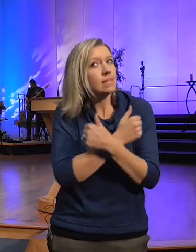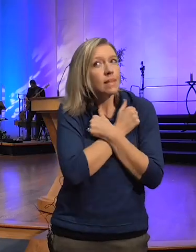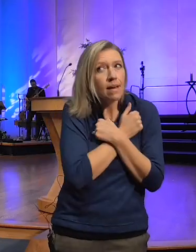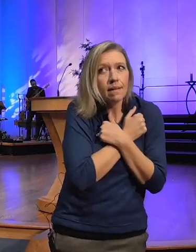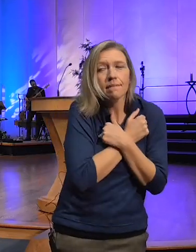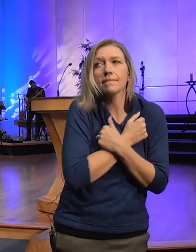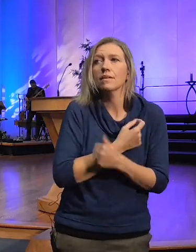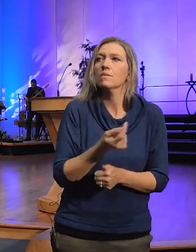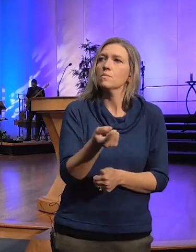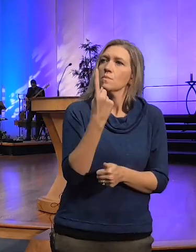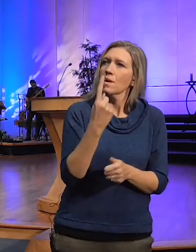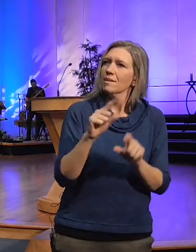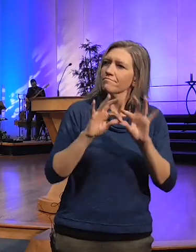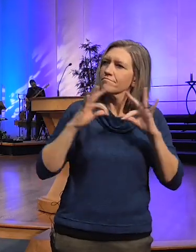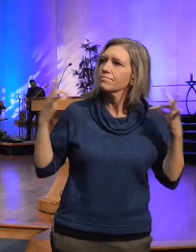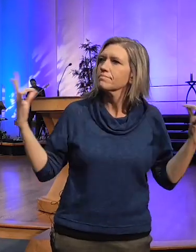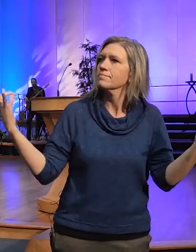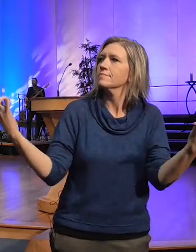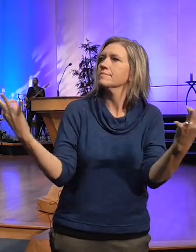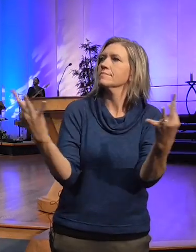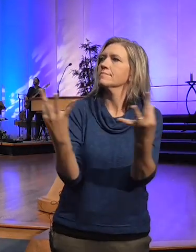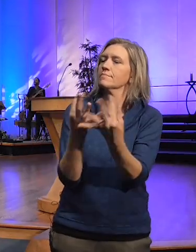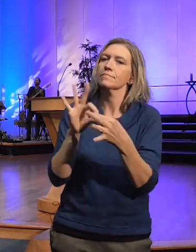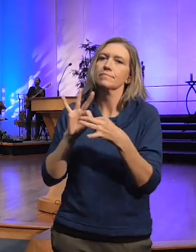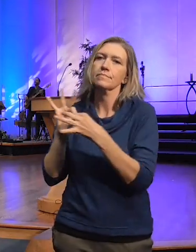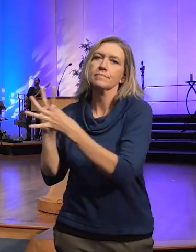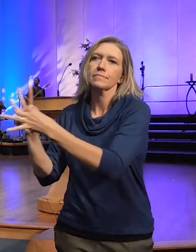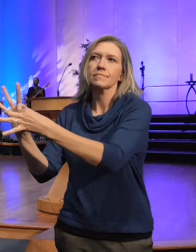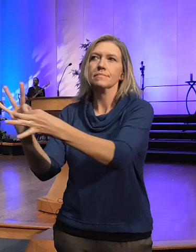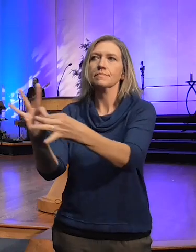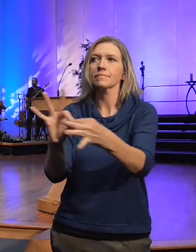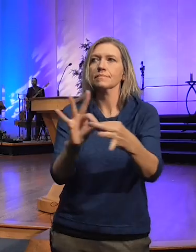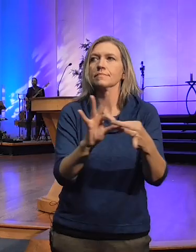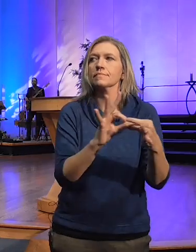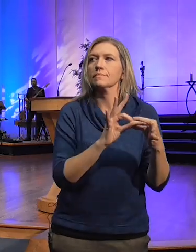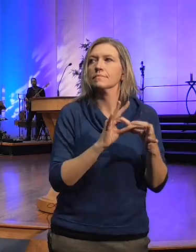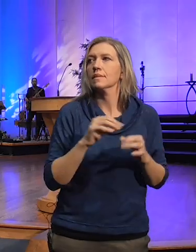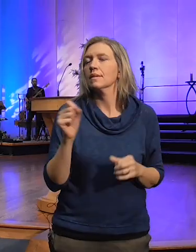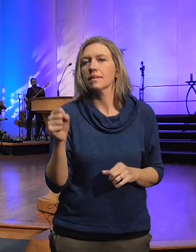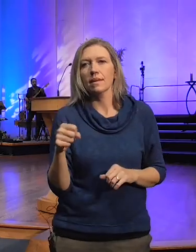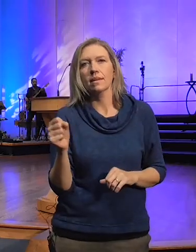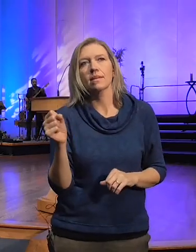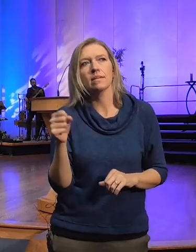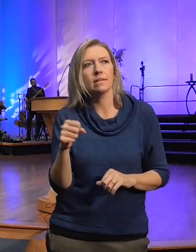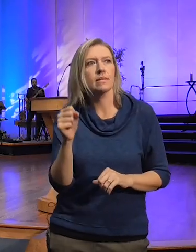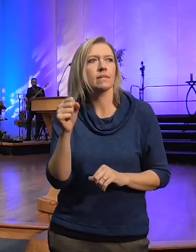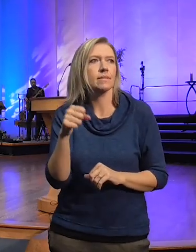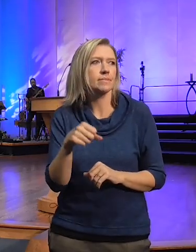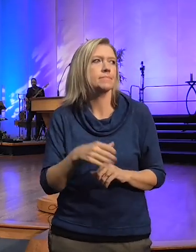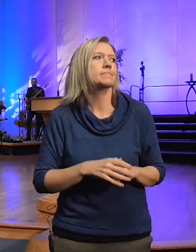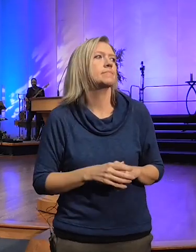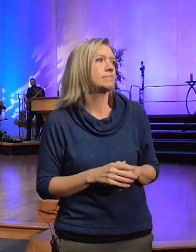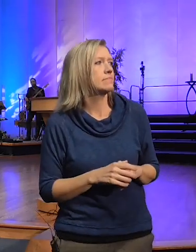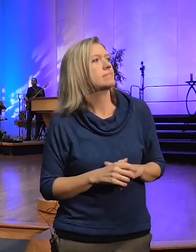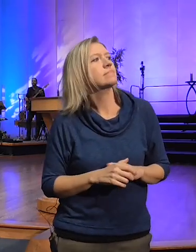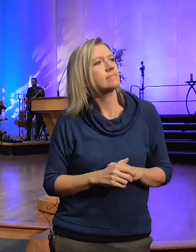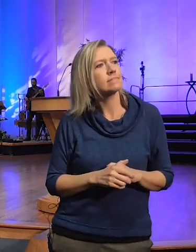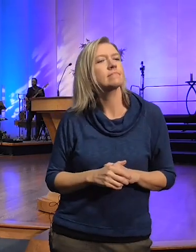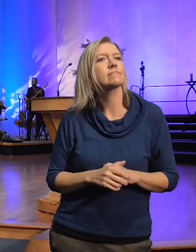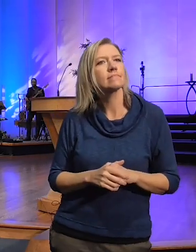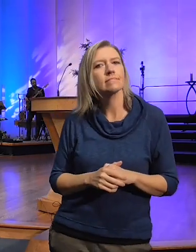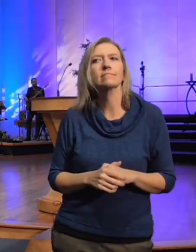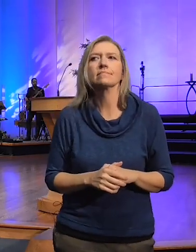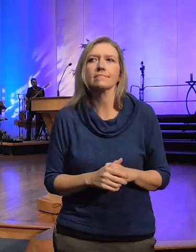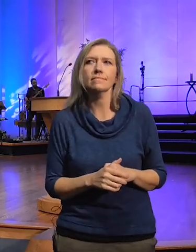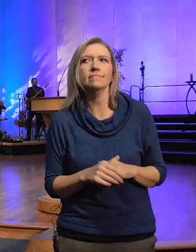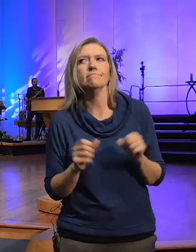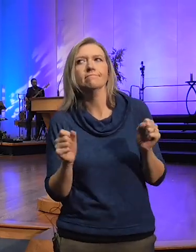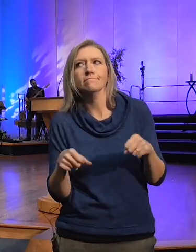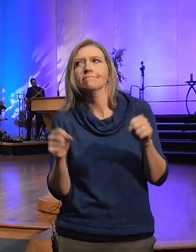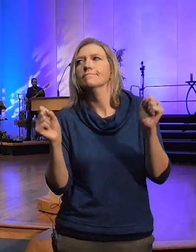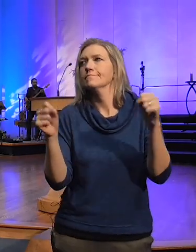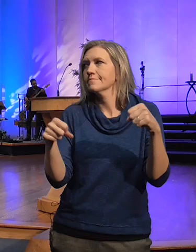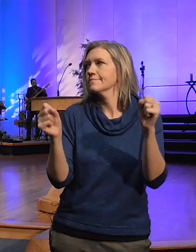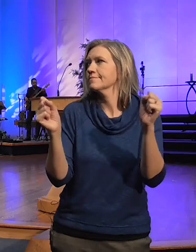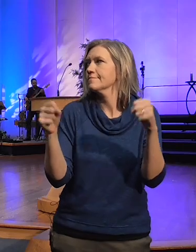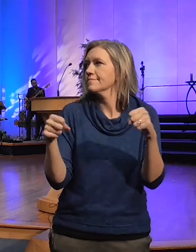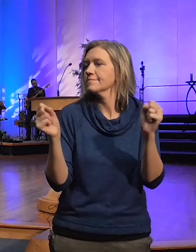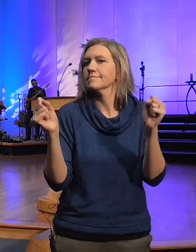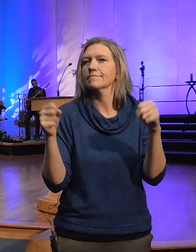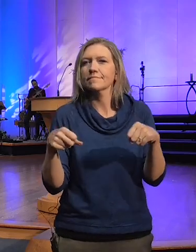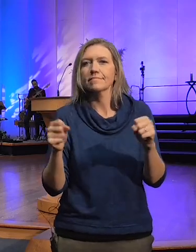one one big family yeah yeah he hey hey yeah yeah how about these